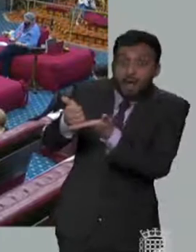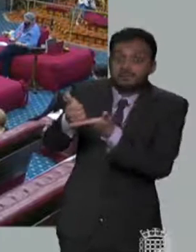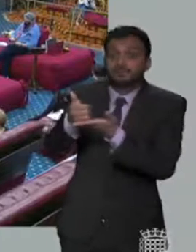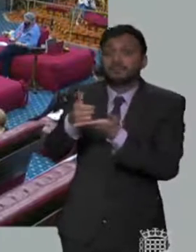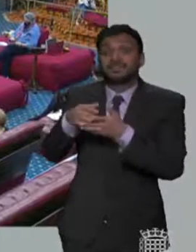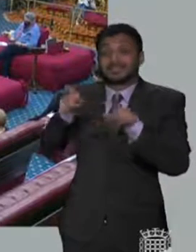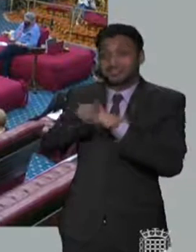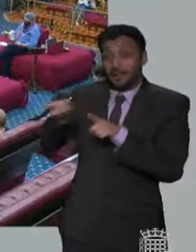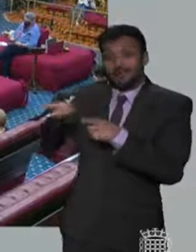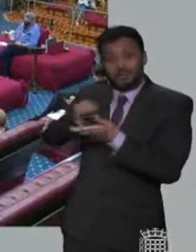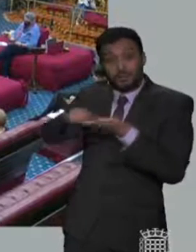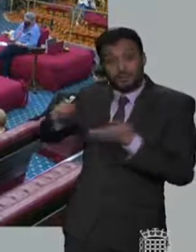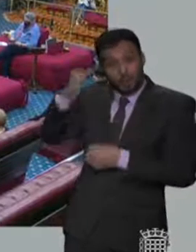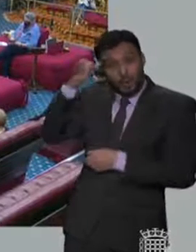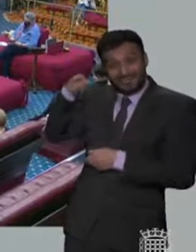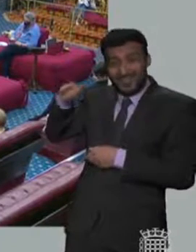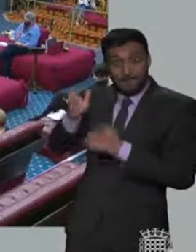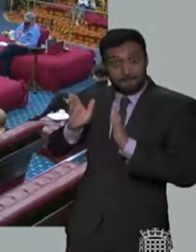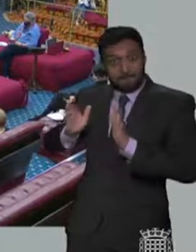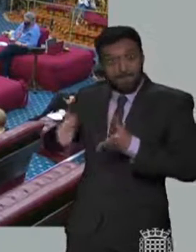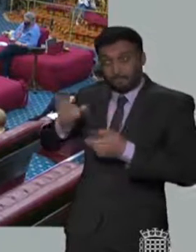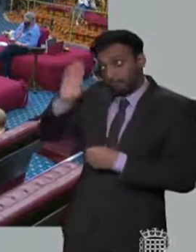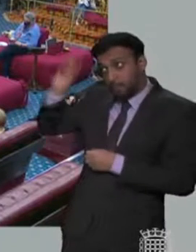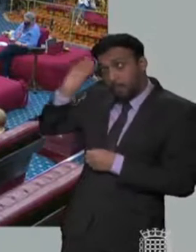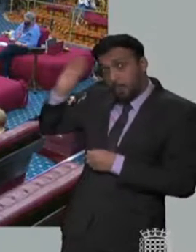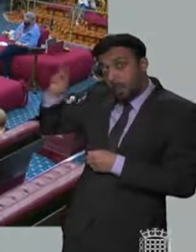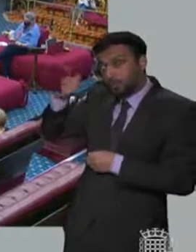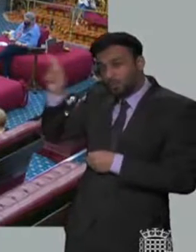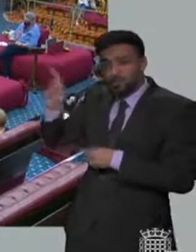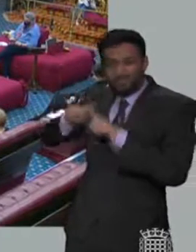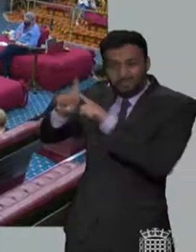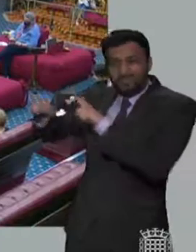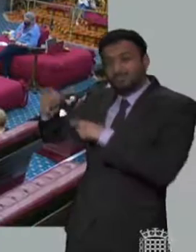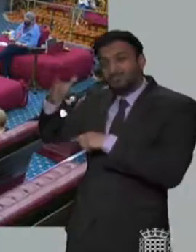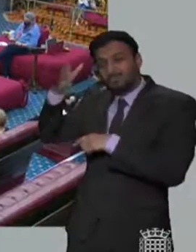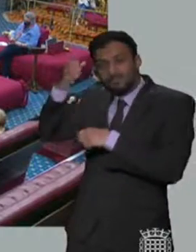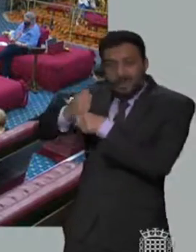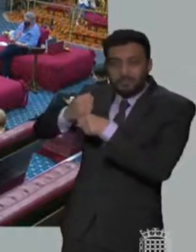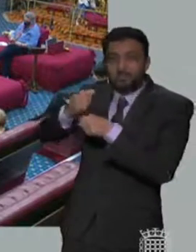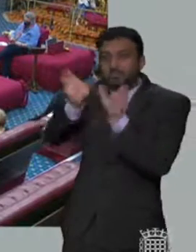on actions taken by the government departments to pro to promote and facilitate its use the bill